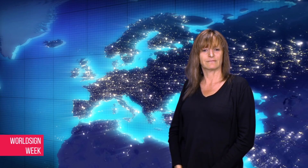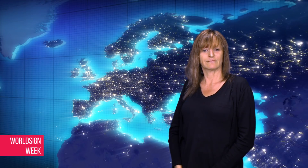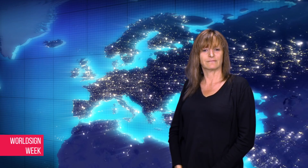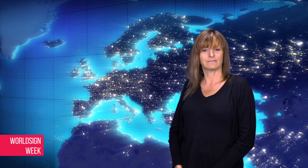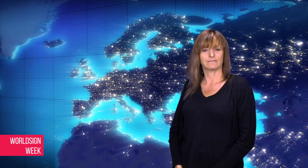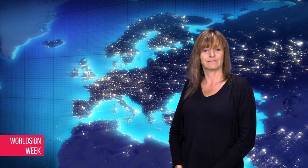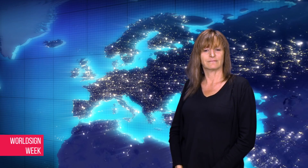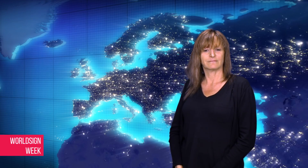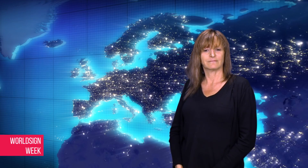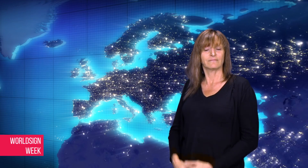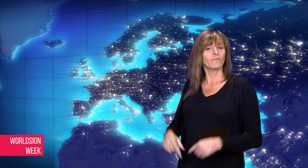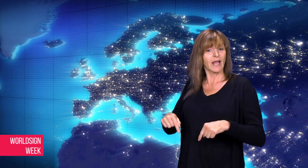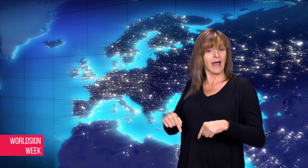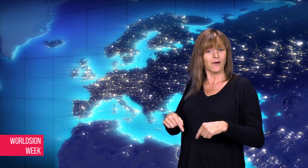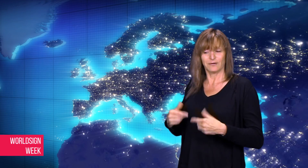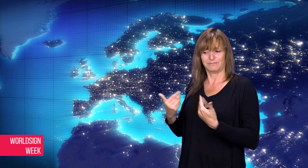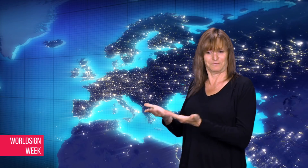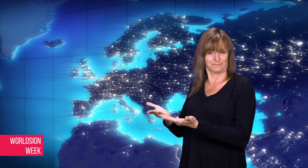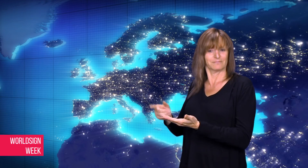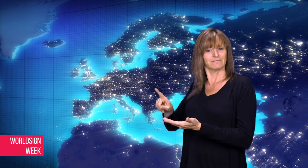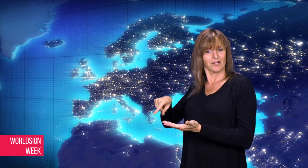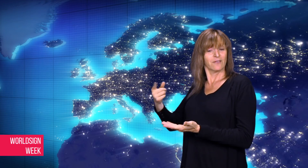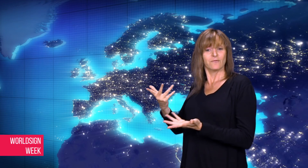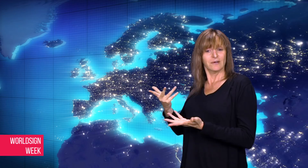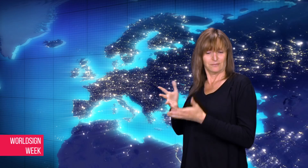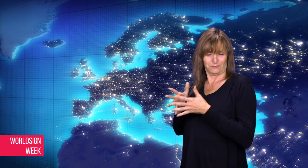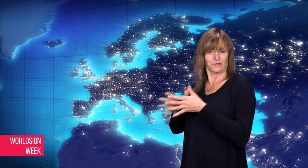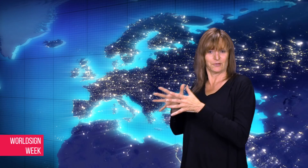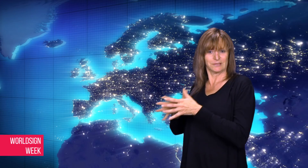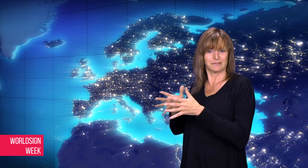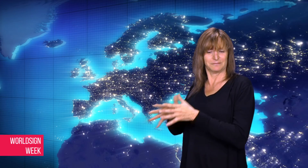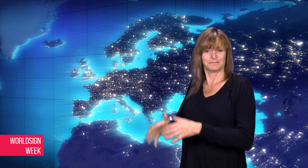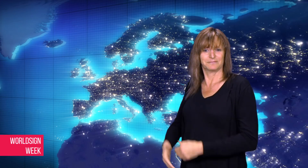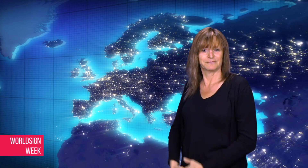sign language for Arabic speakers. Now, let’s go to next story.